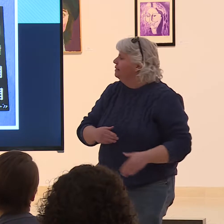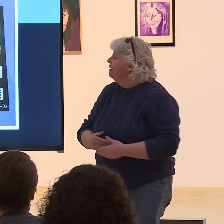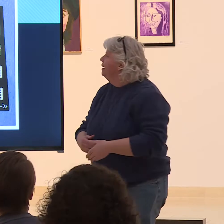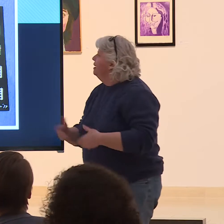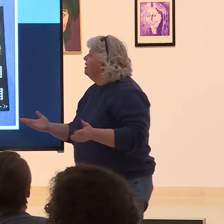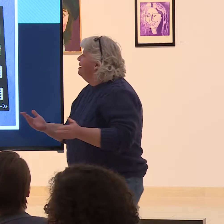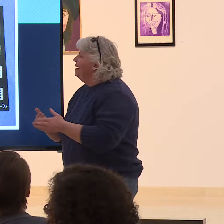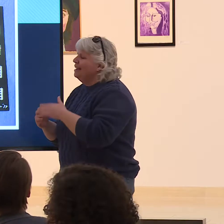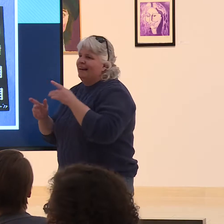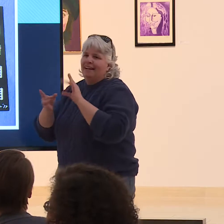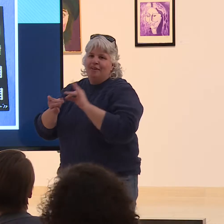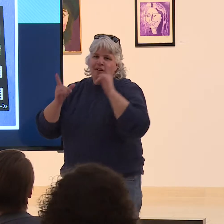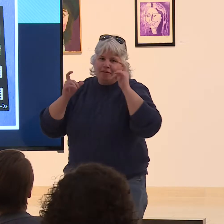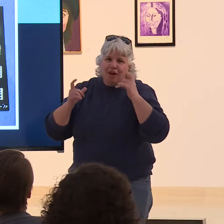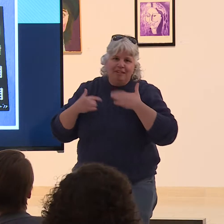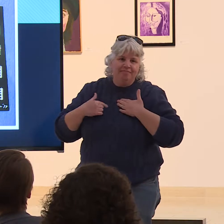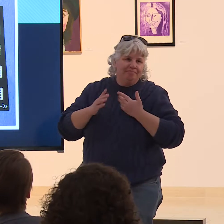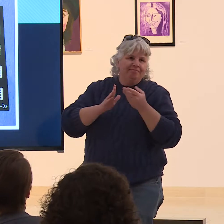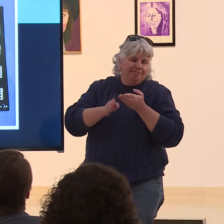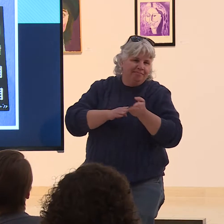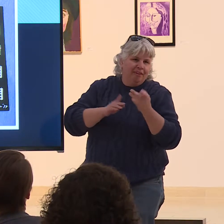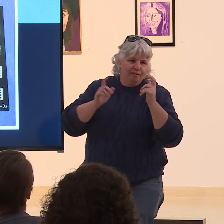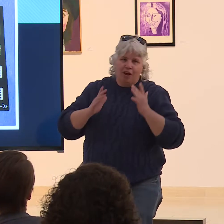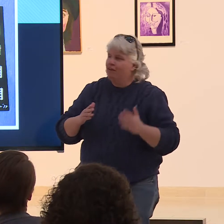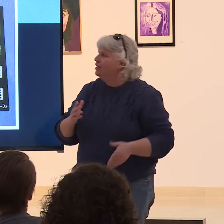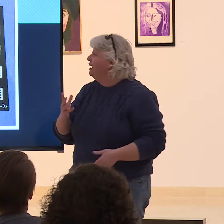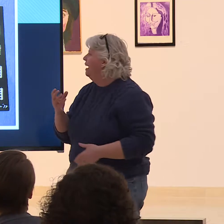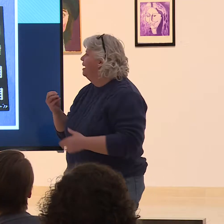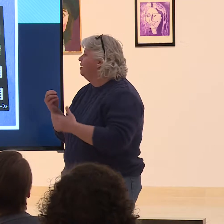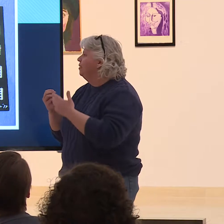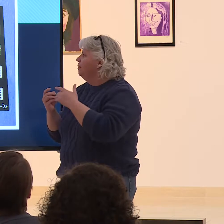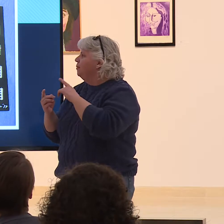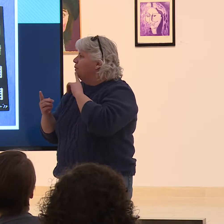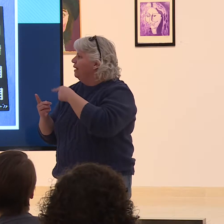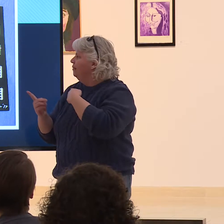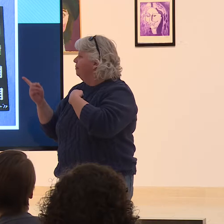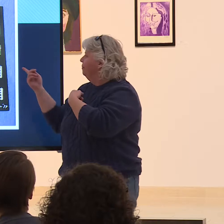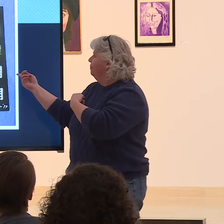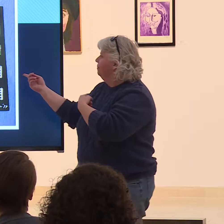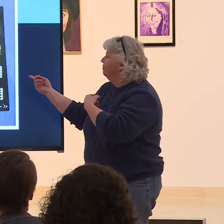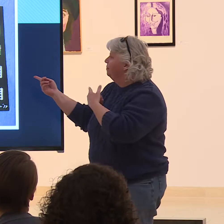the other one I'm not going to share. So I'm a photographer.